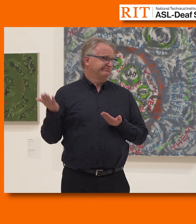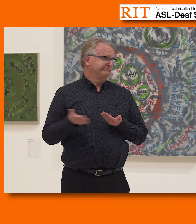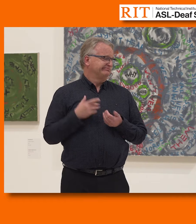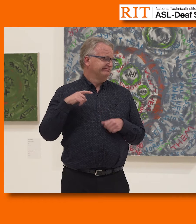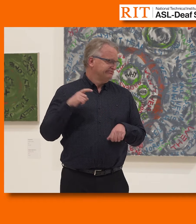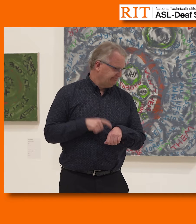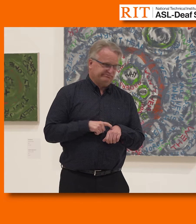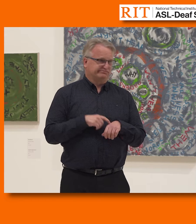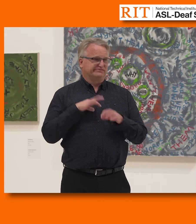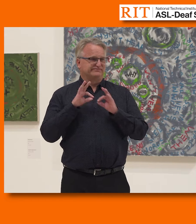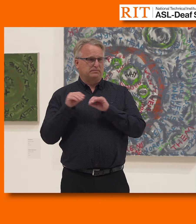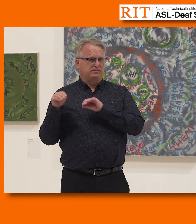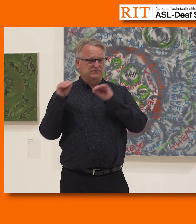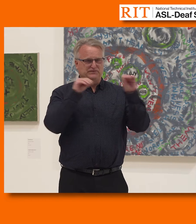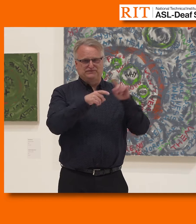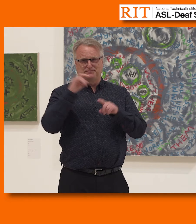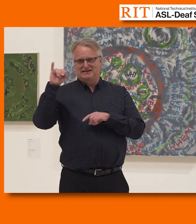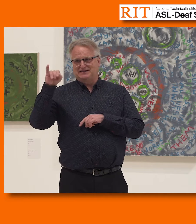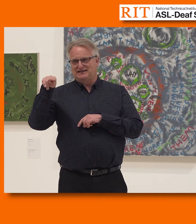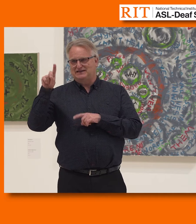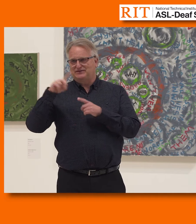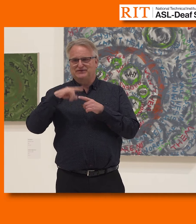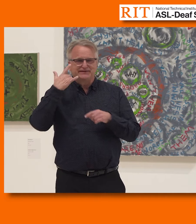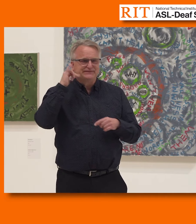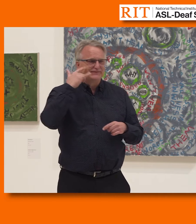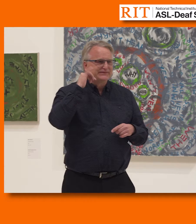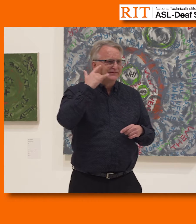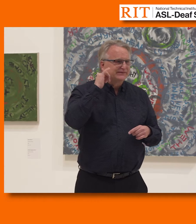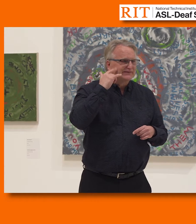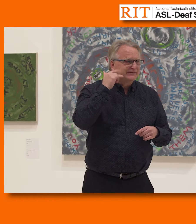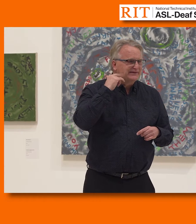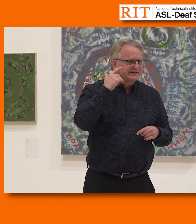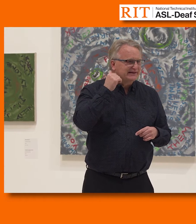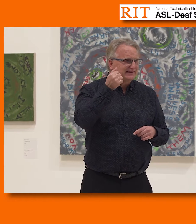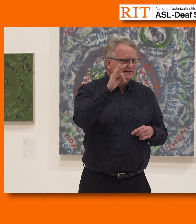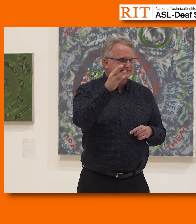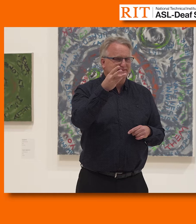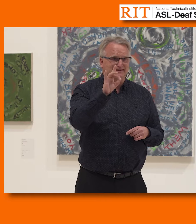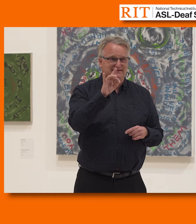We had communication naturally. We moved from Indiana initially,